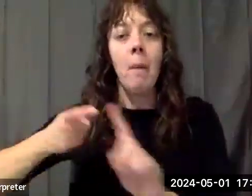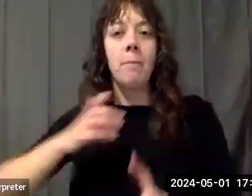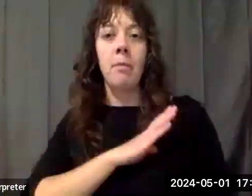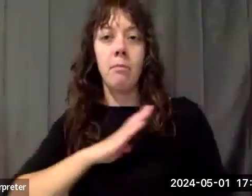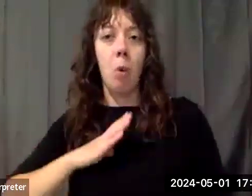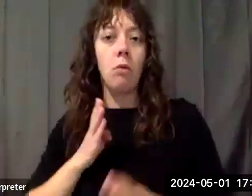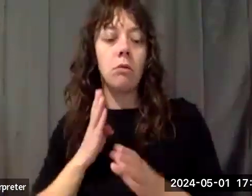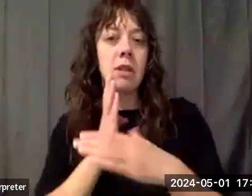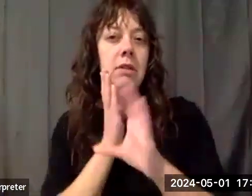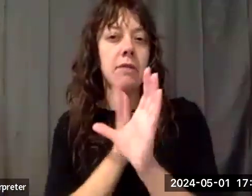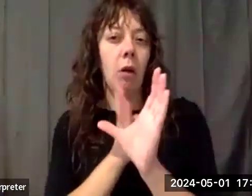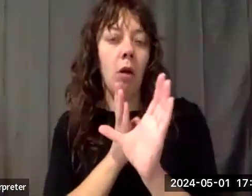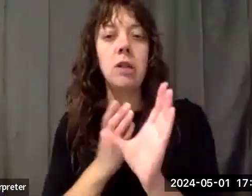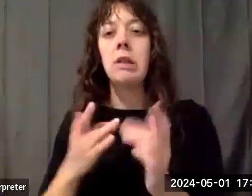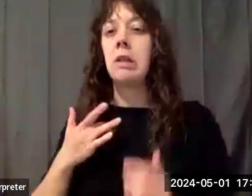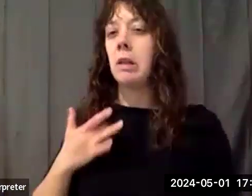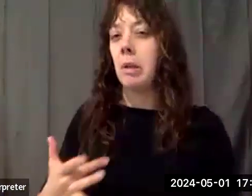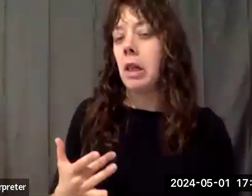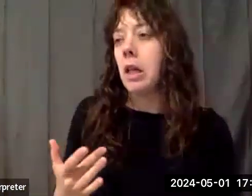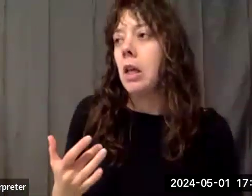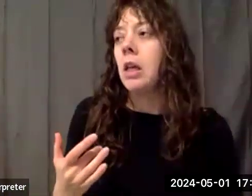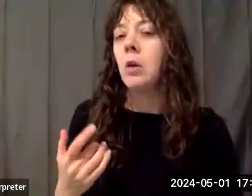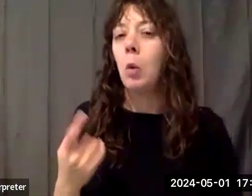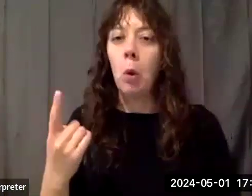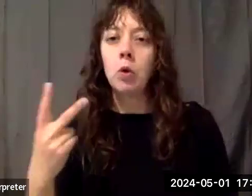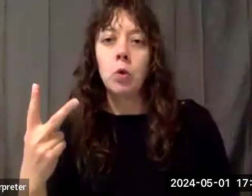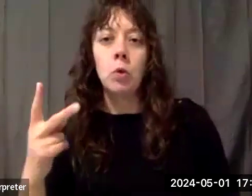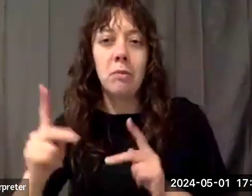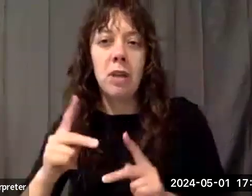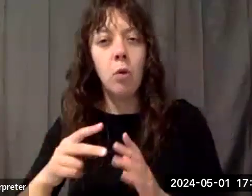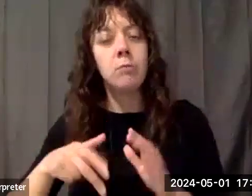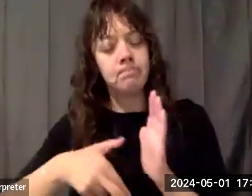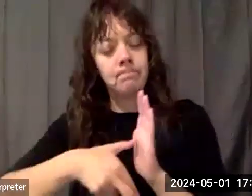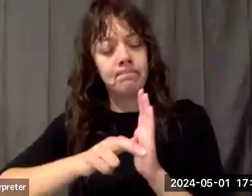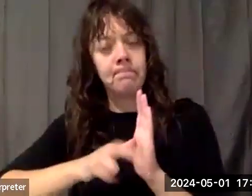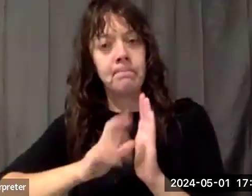or a team of two representatives looking at an application because of education